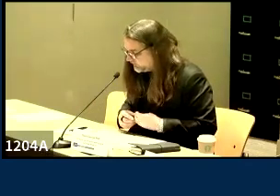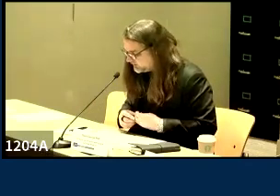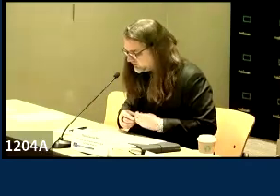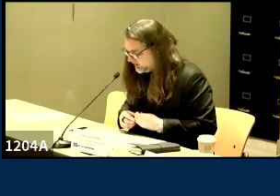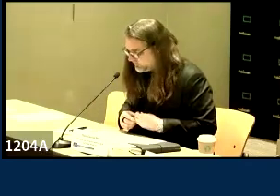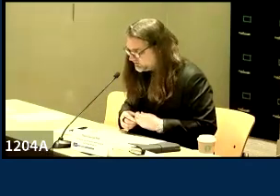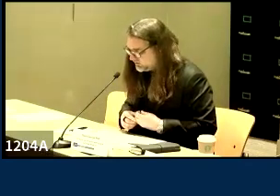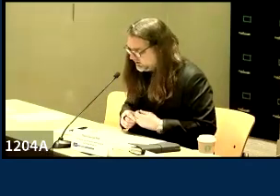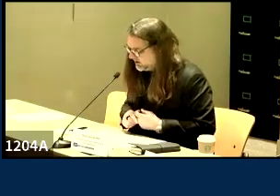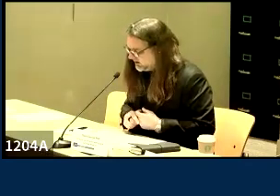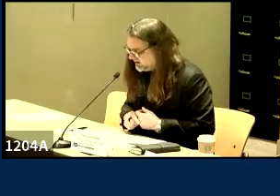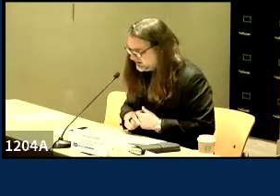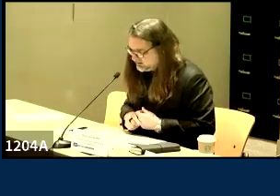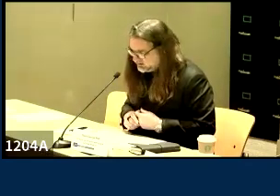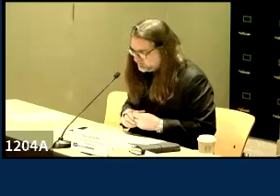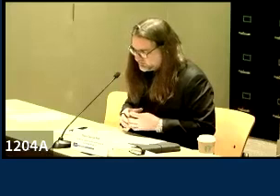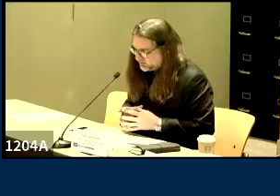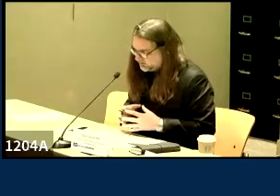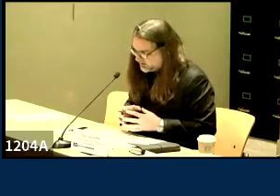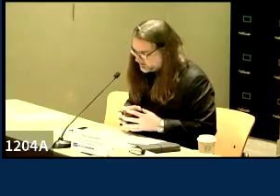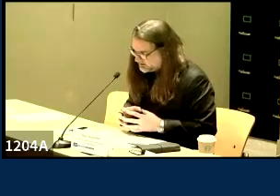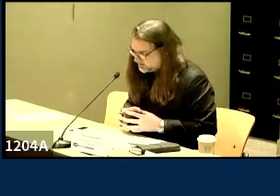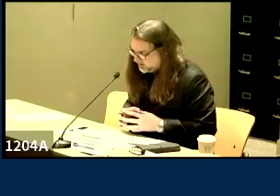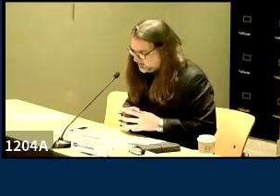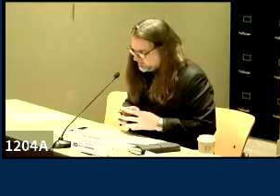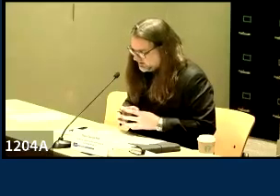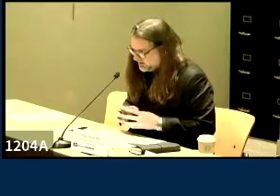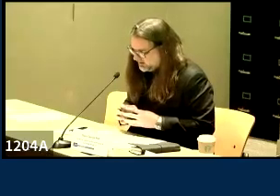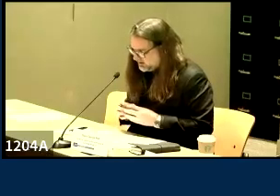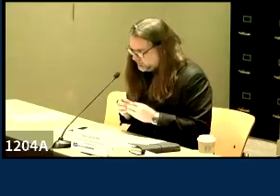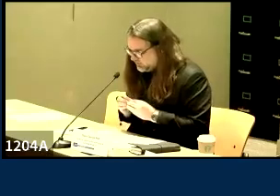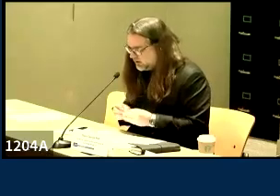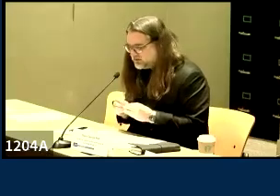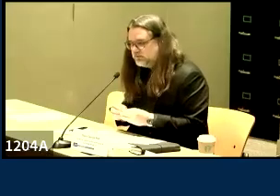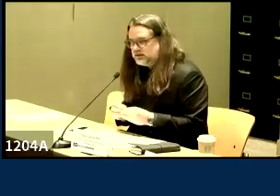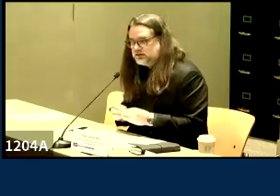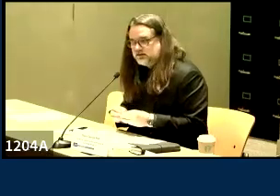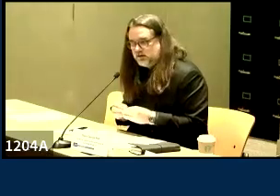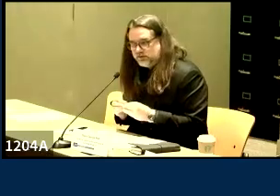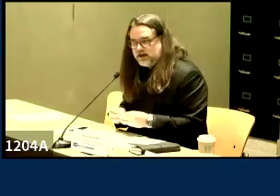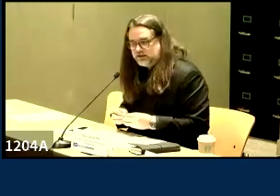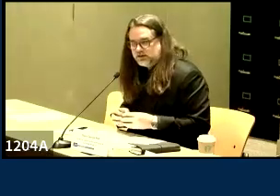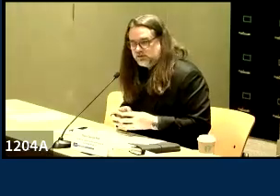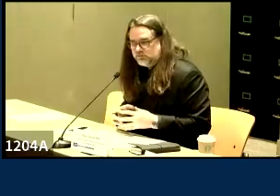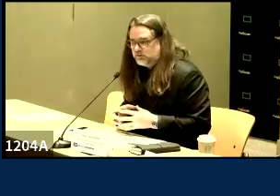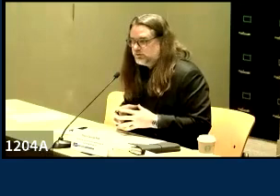for decision makers and indeed for all Americans. And we want to make this a reality going forward.